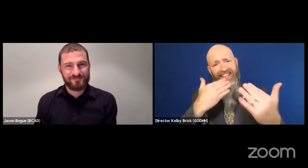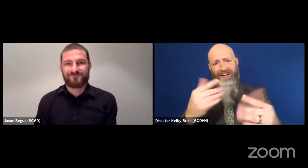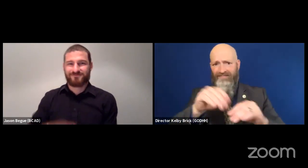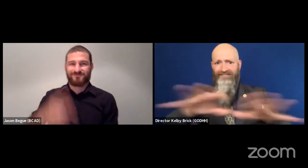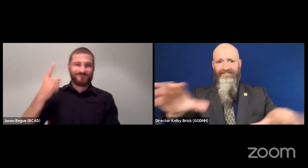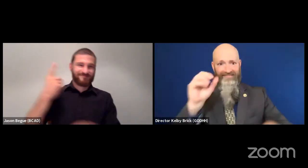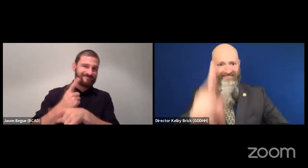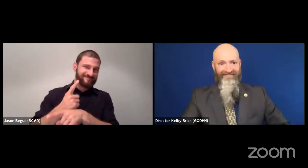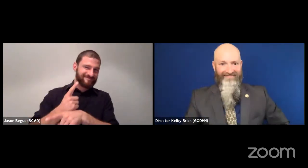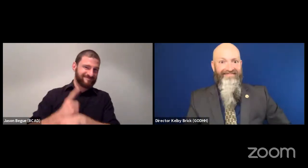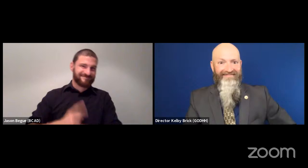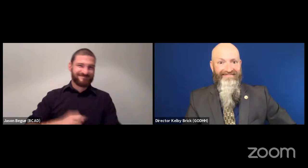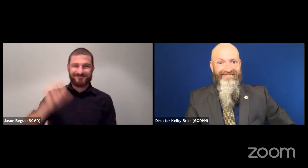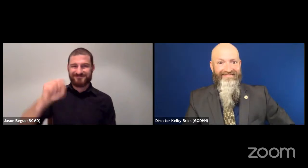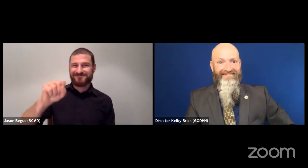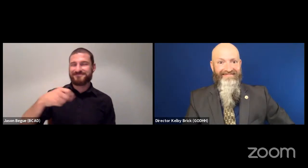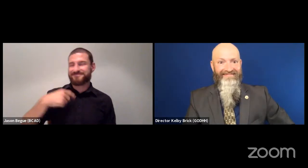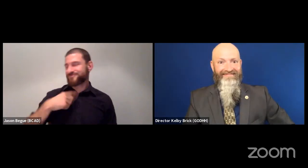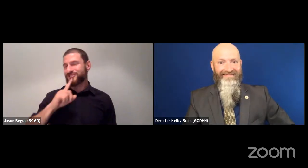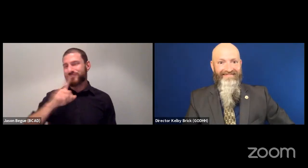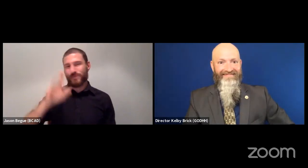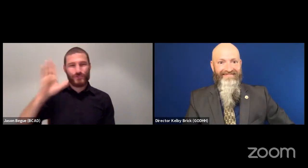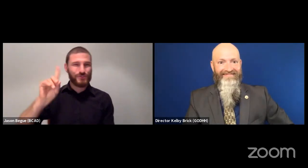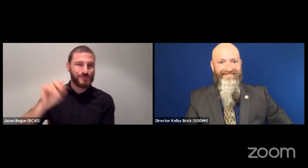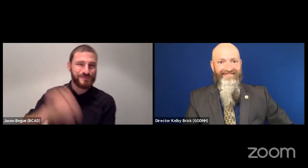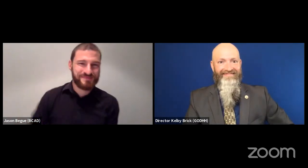to our honorees and the panelists. Have a great evening.